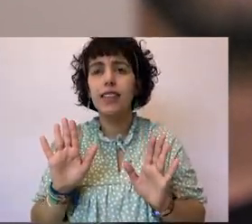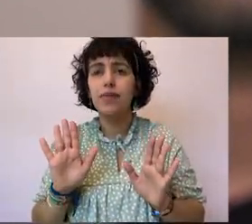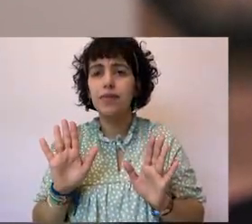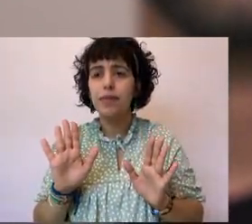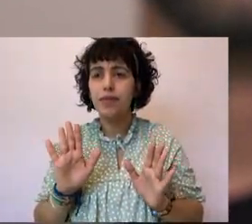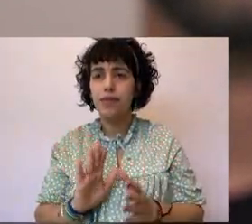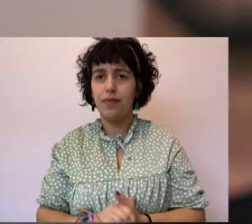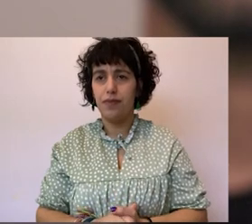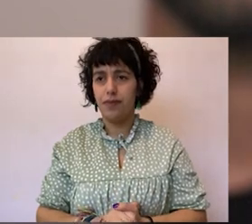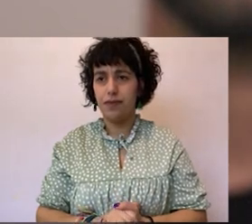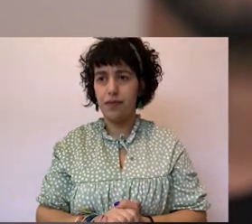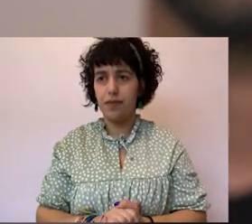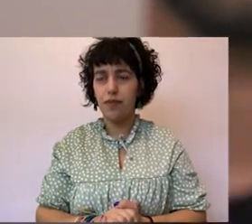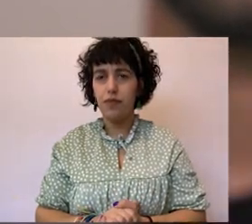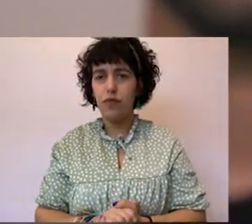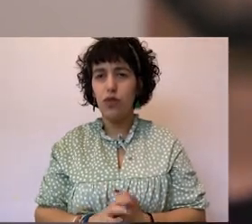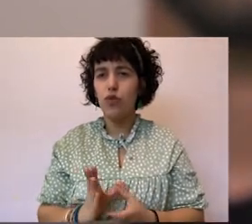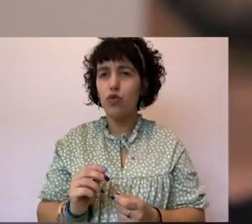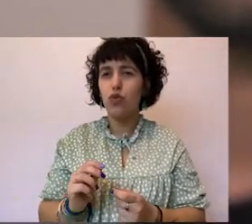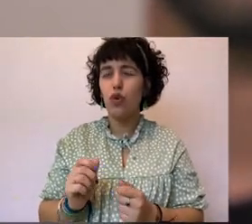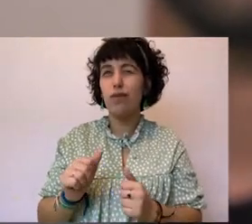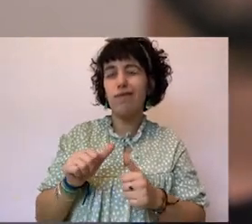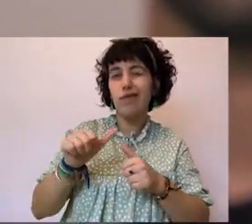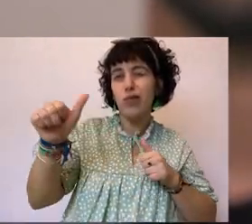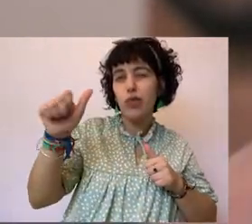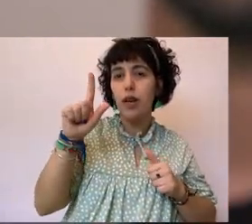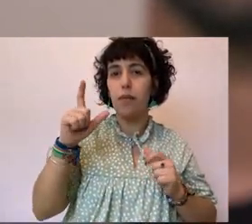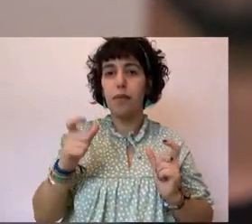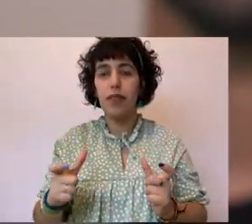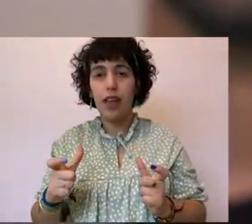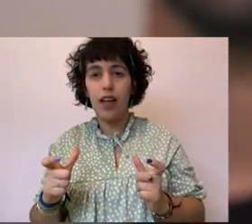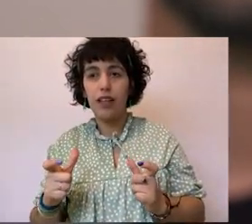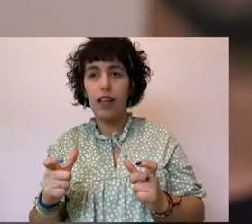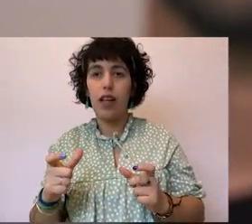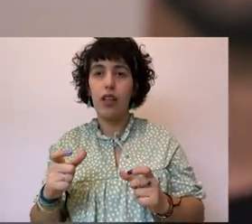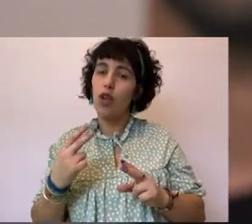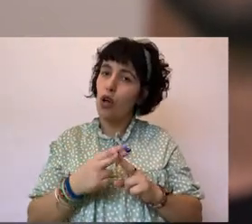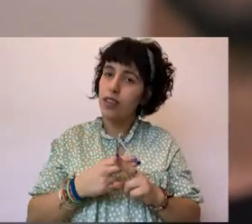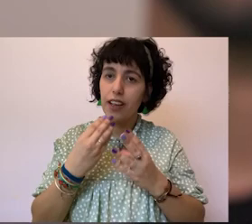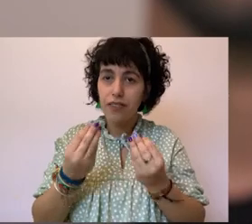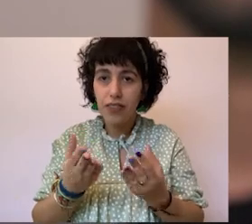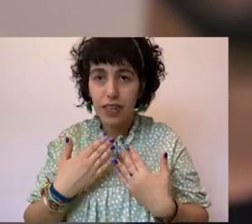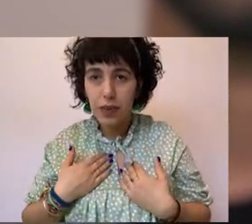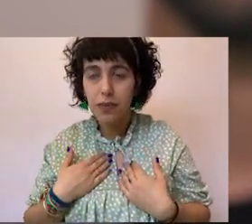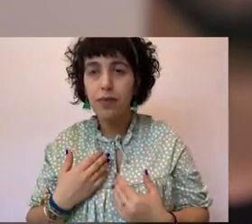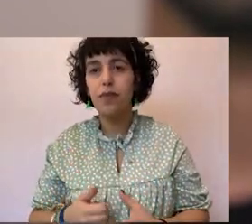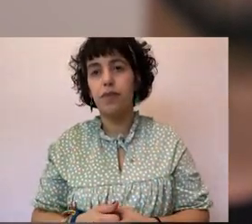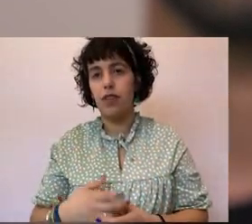If I give an extreme example, about the liberation of my body